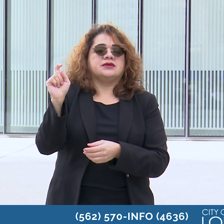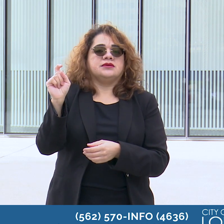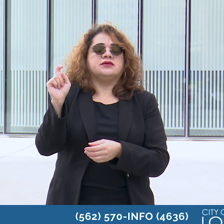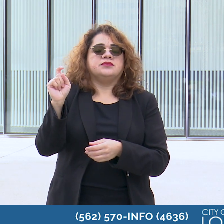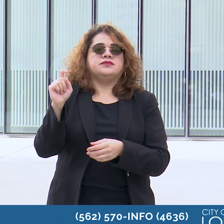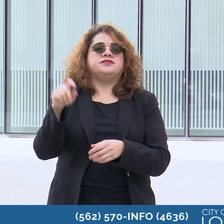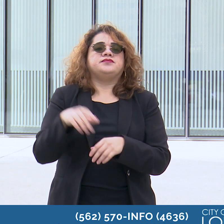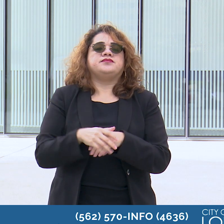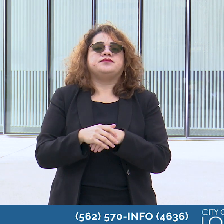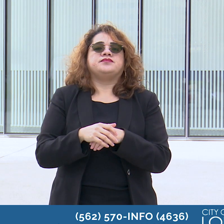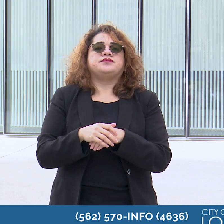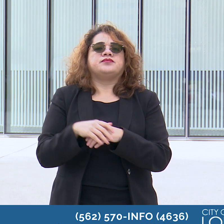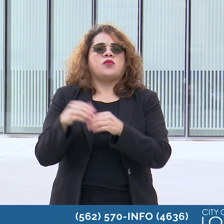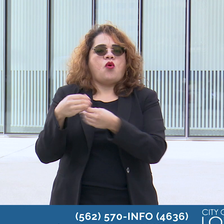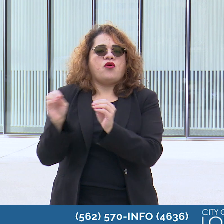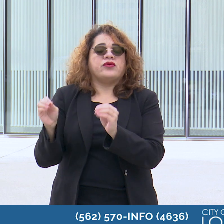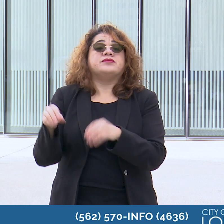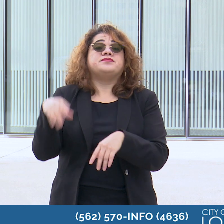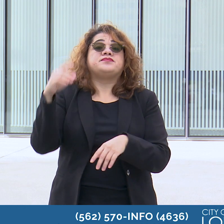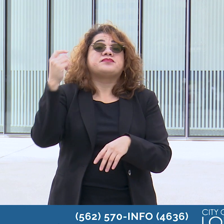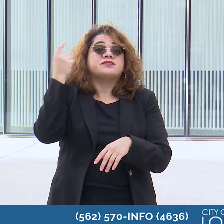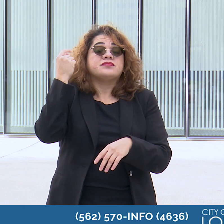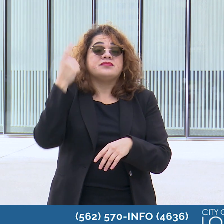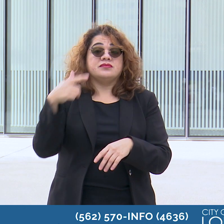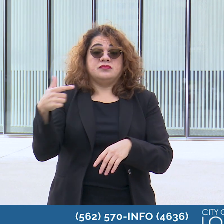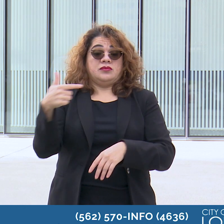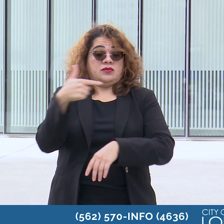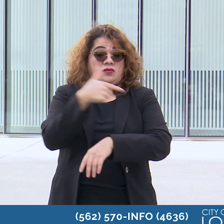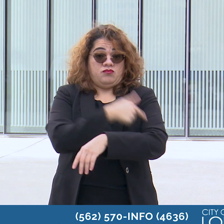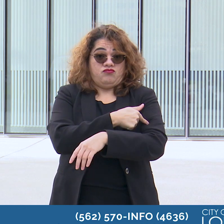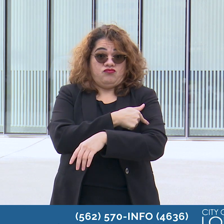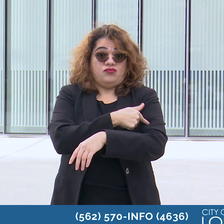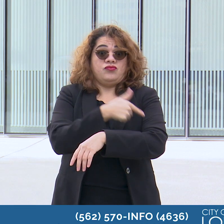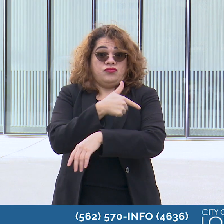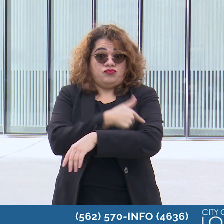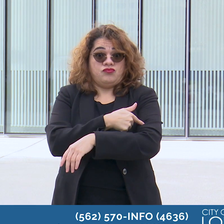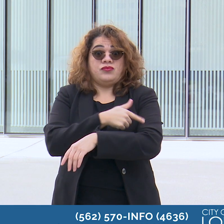When these groups get vaccinated it not only protects them, keeping them available to support